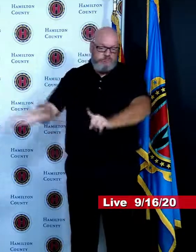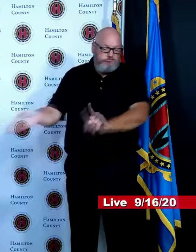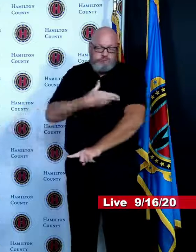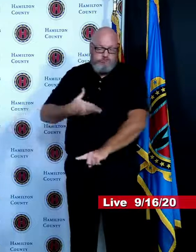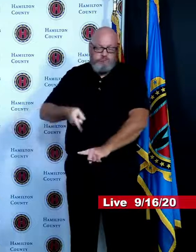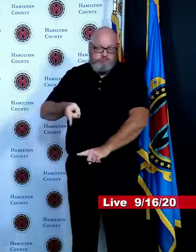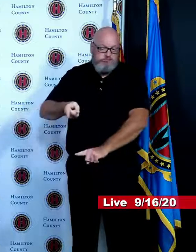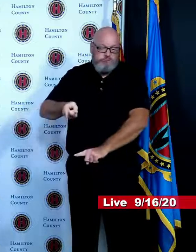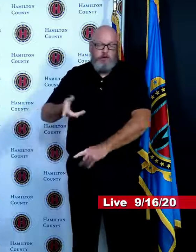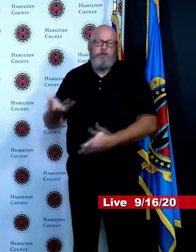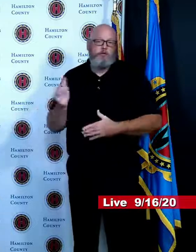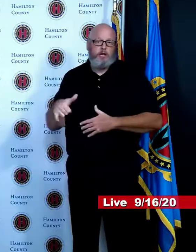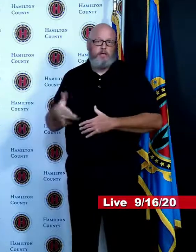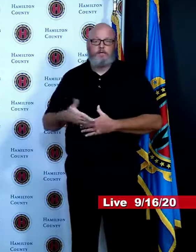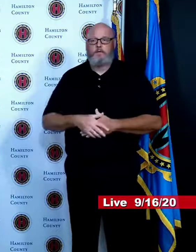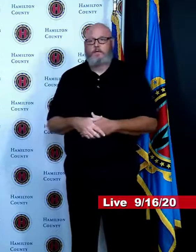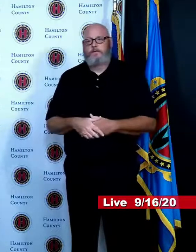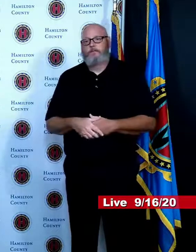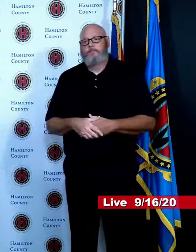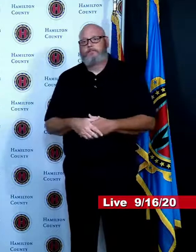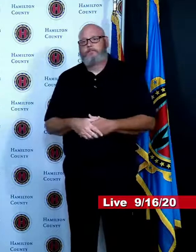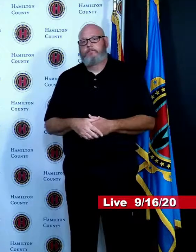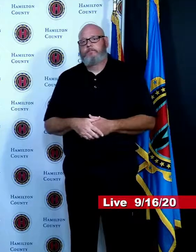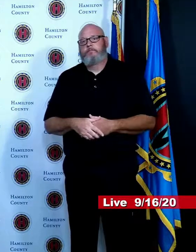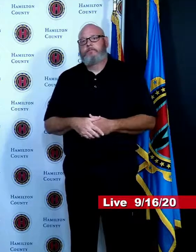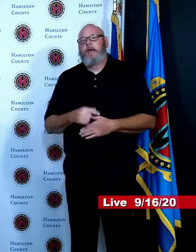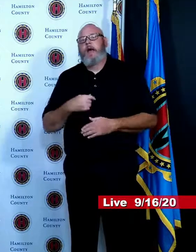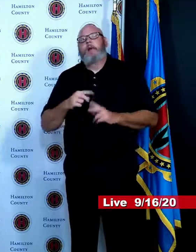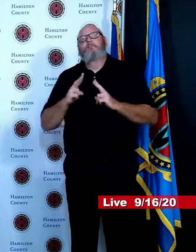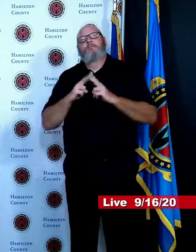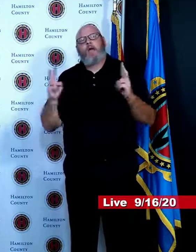constant contact not only with the the student population but the